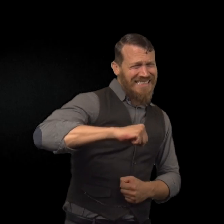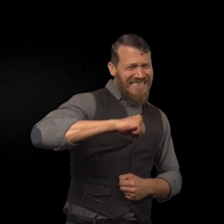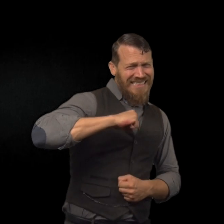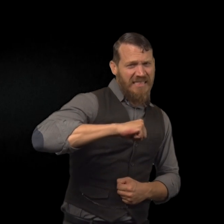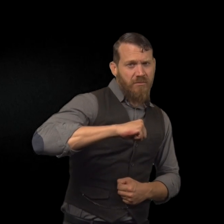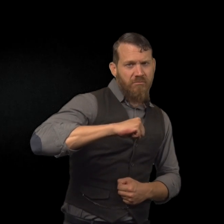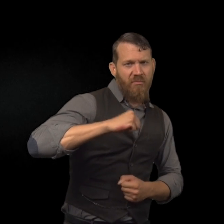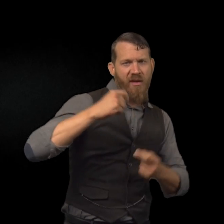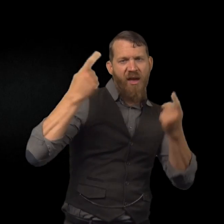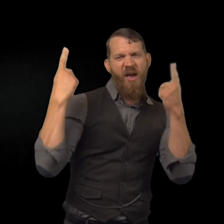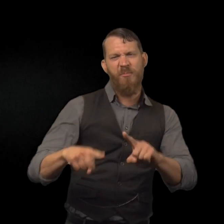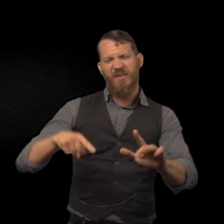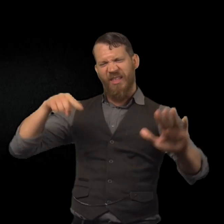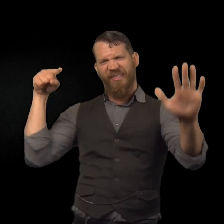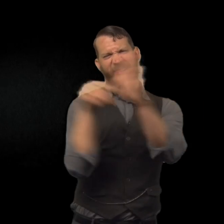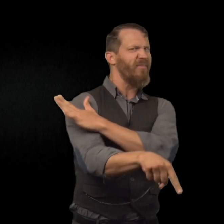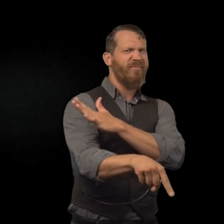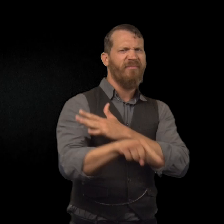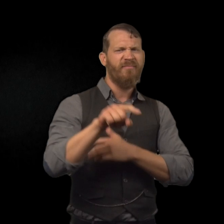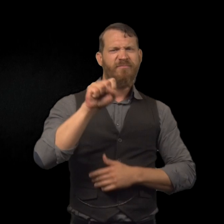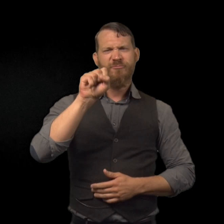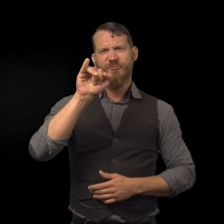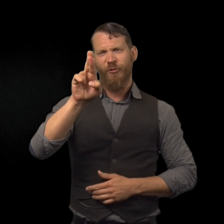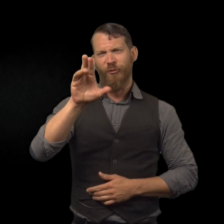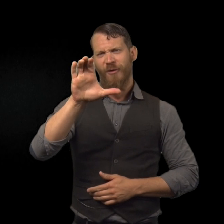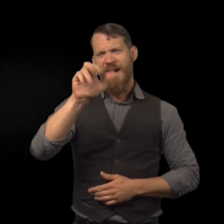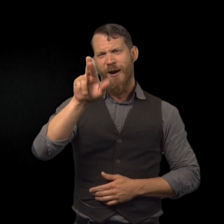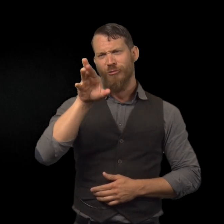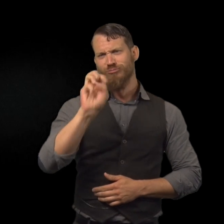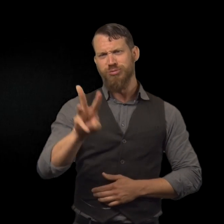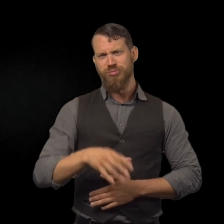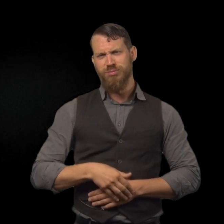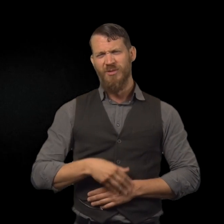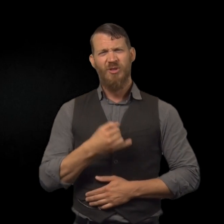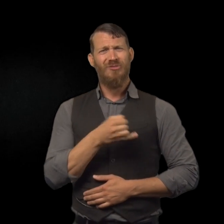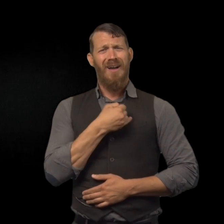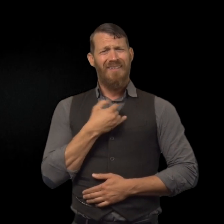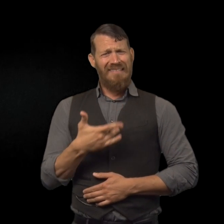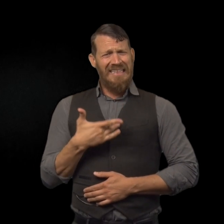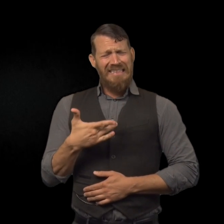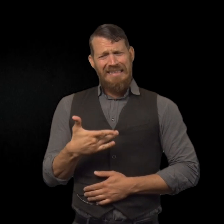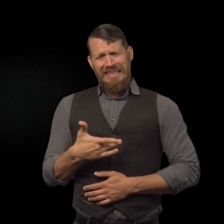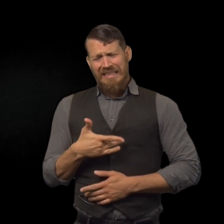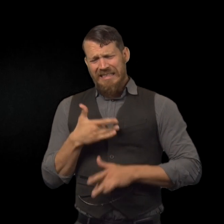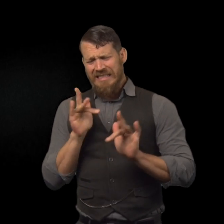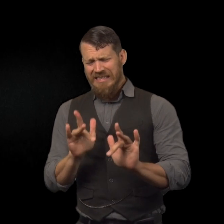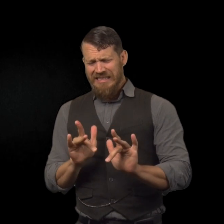Dr. Jekyll tried to resist, but the evil killed Sir Carew.